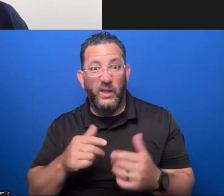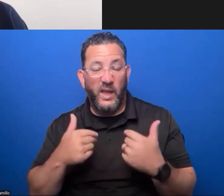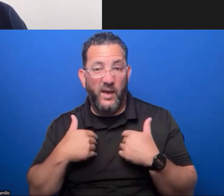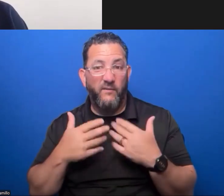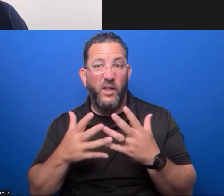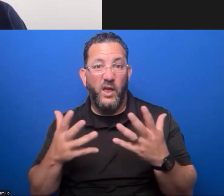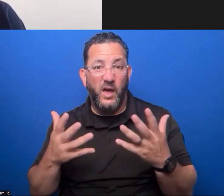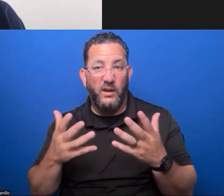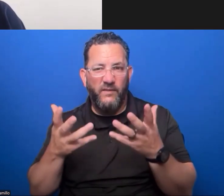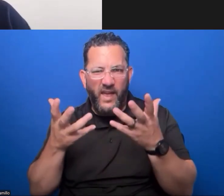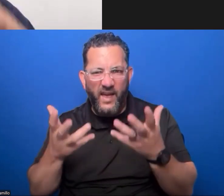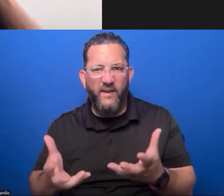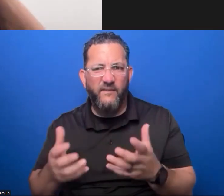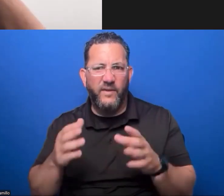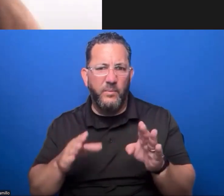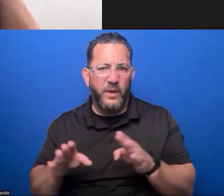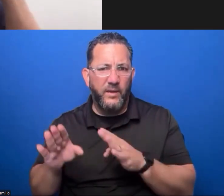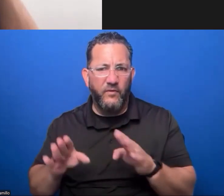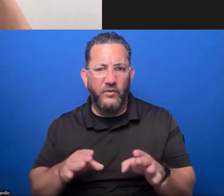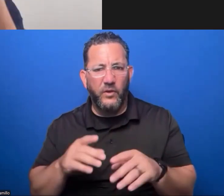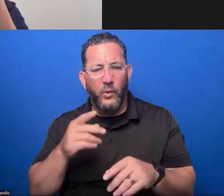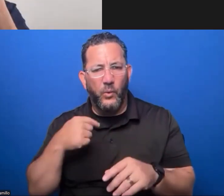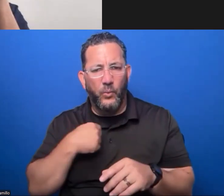behaviors, and we're going to see that from Janelle's case